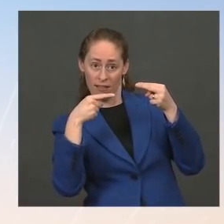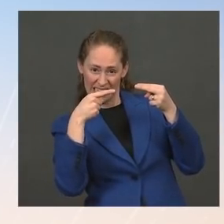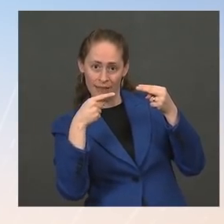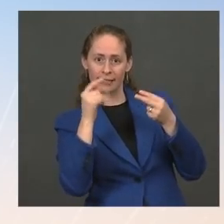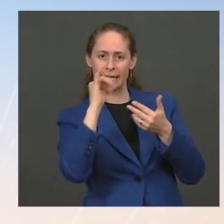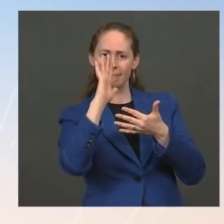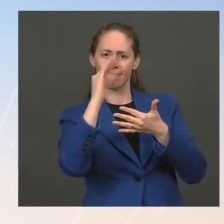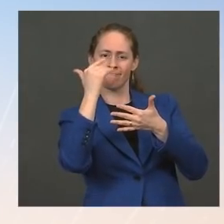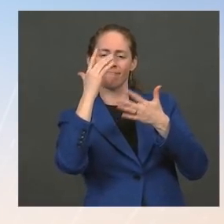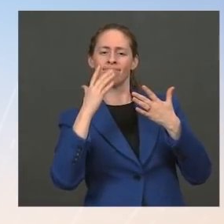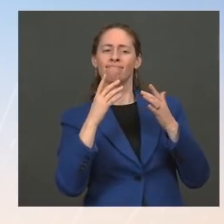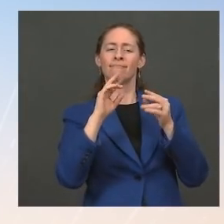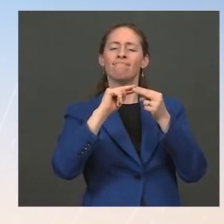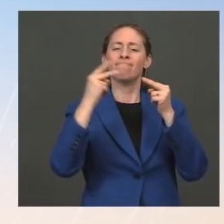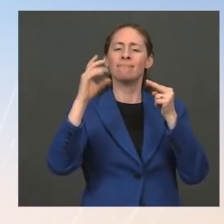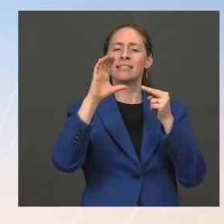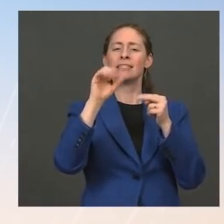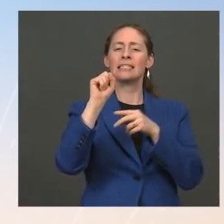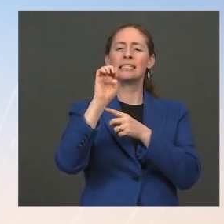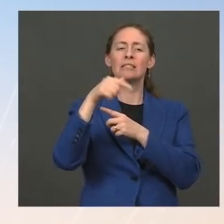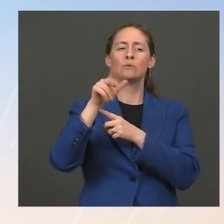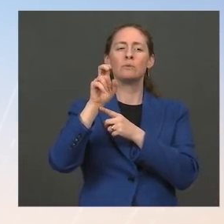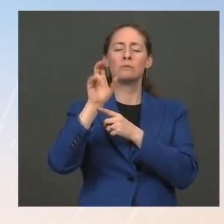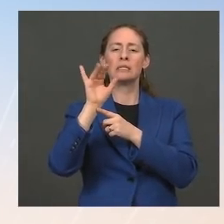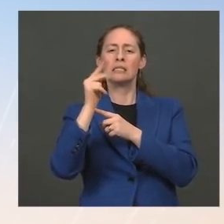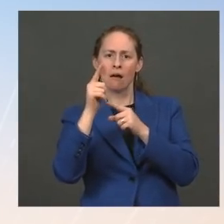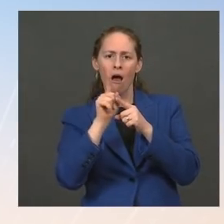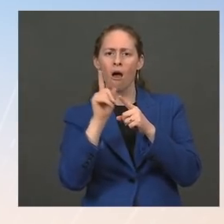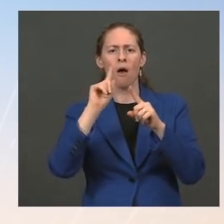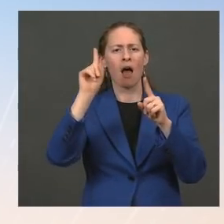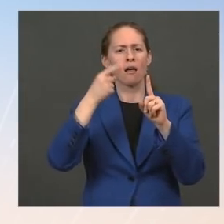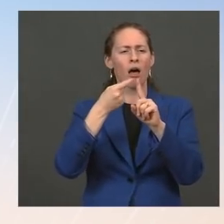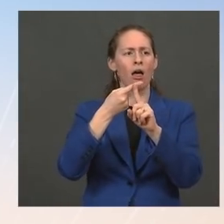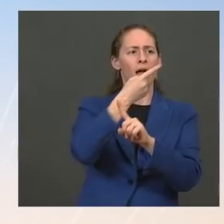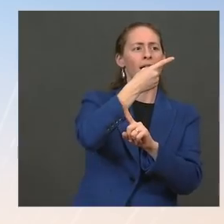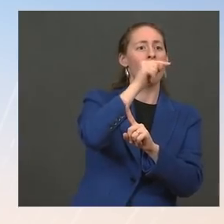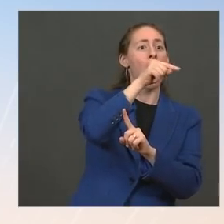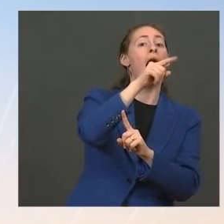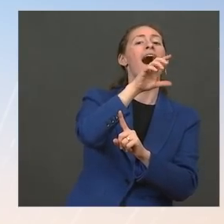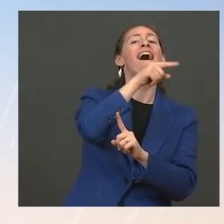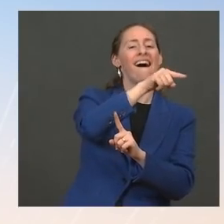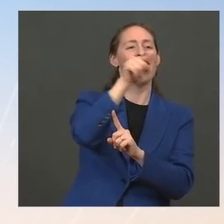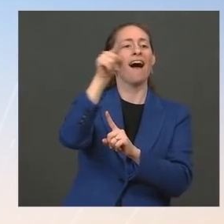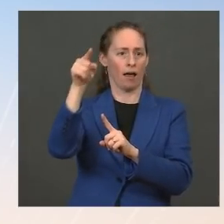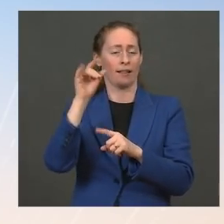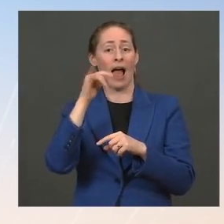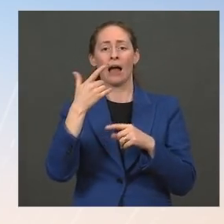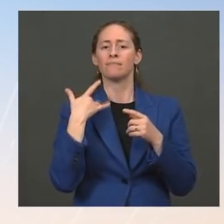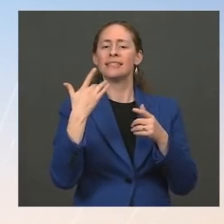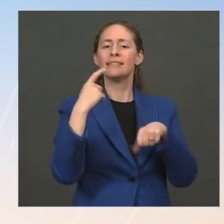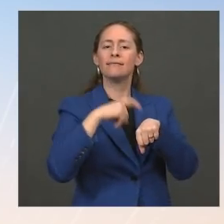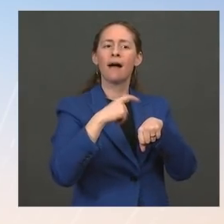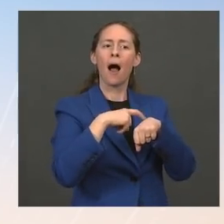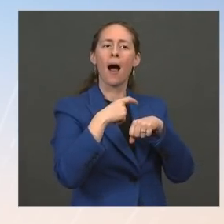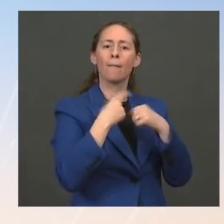with antibodies from vaccinated people. Again, days. The last steps needs to be repeated because we want to make sure we've gotten this right.